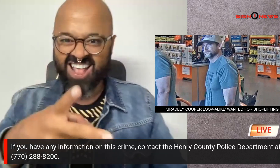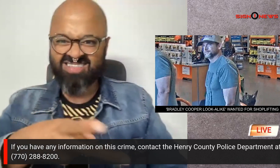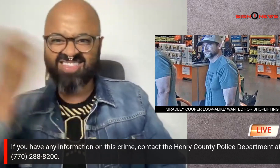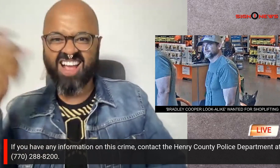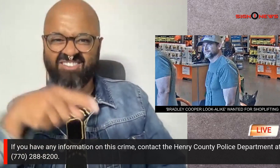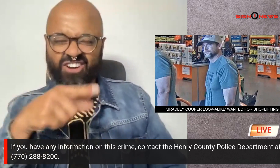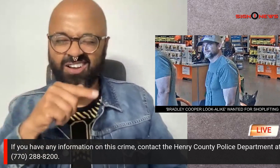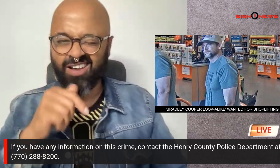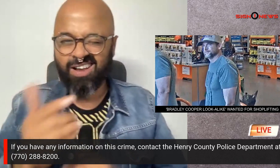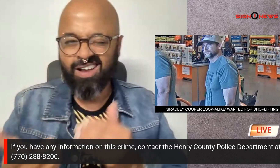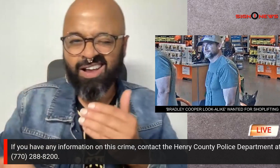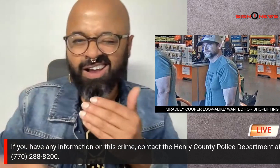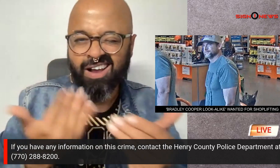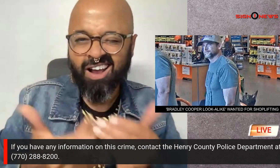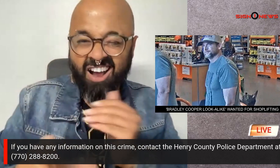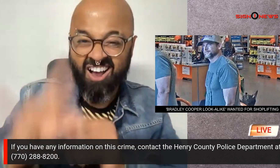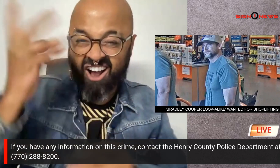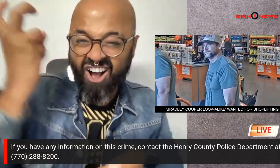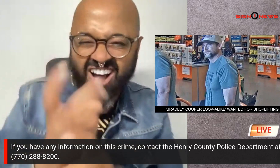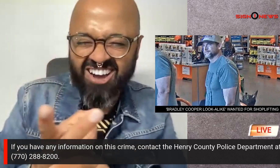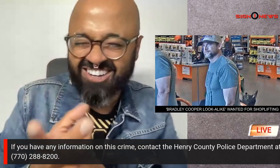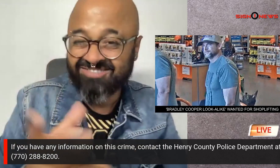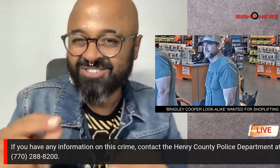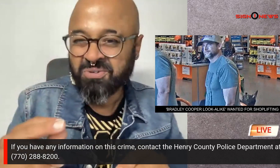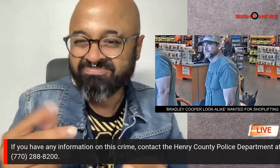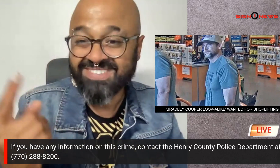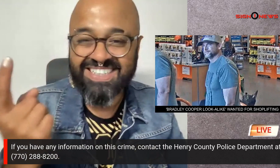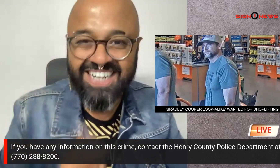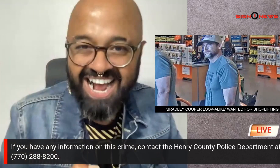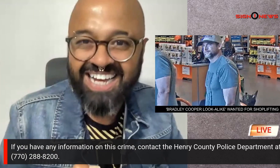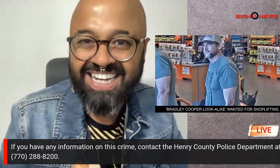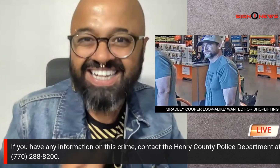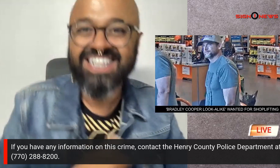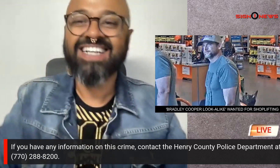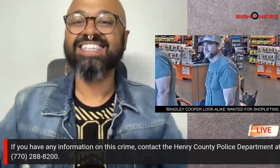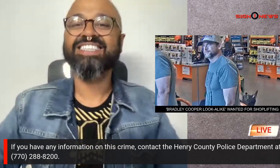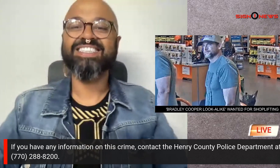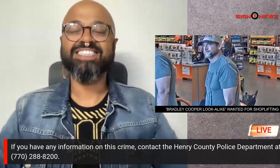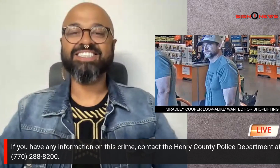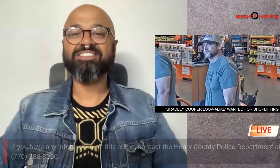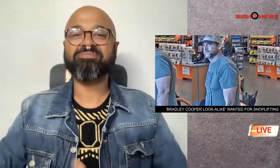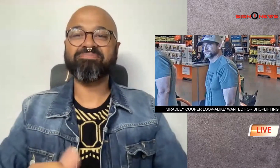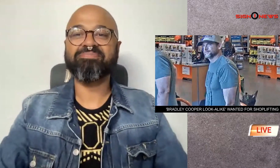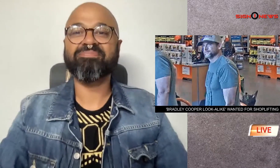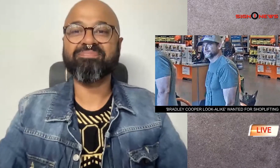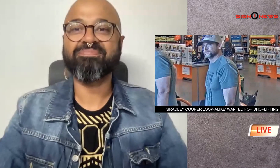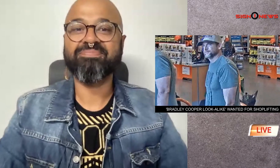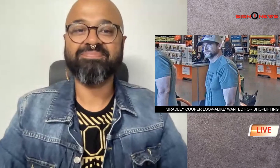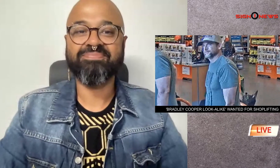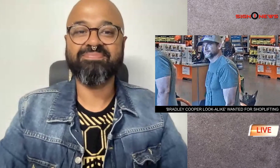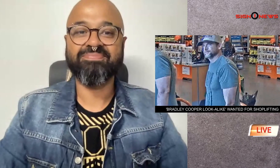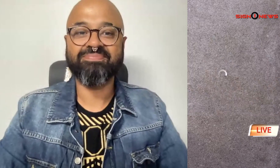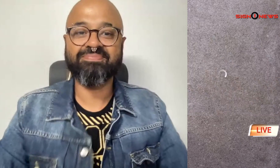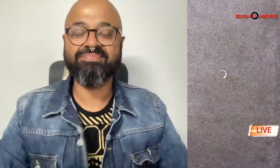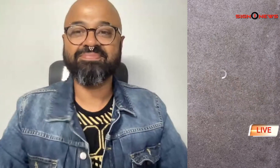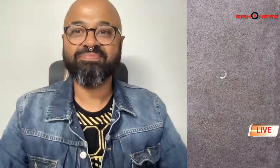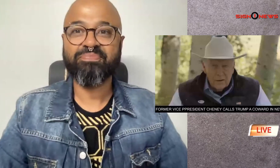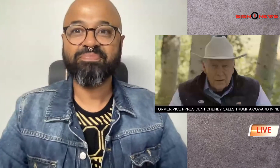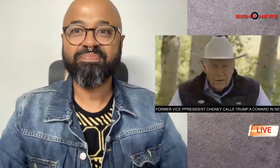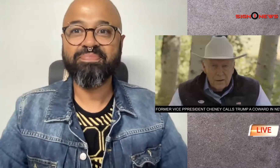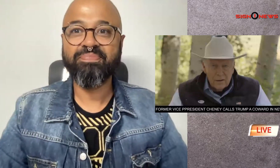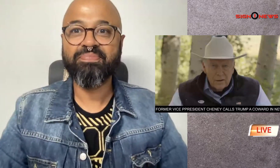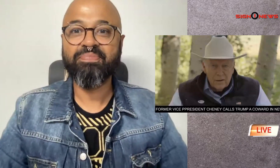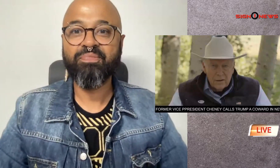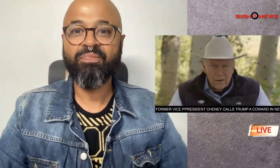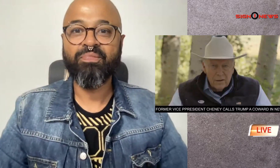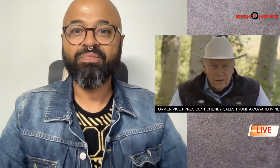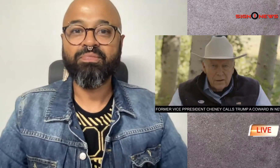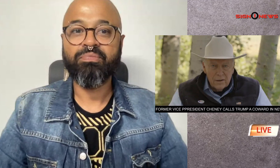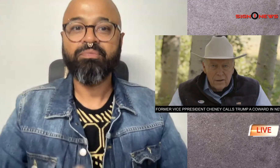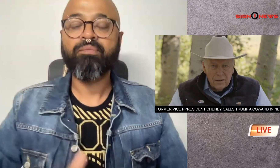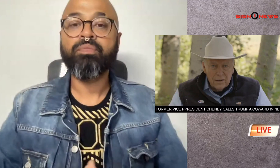in this case the thief should not be too difficult to find right